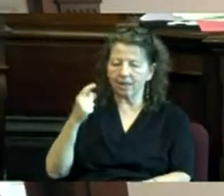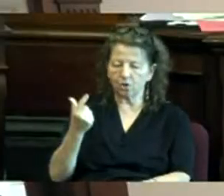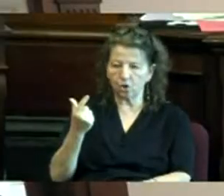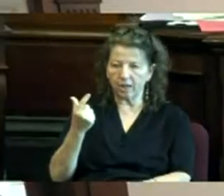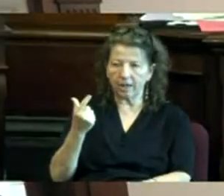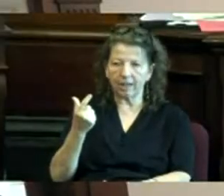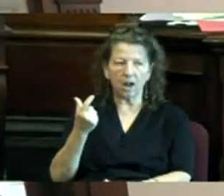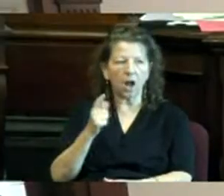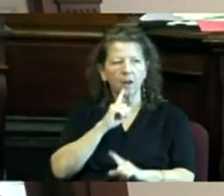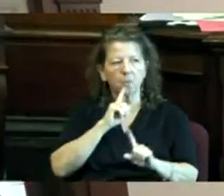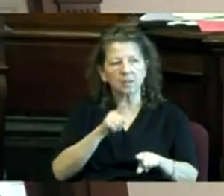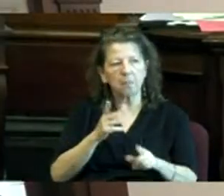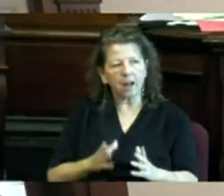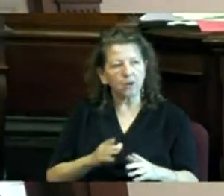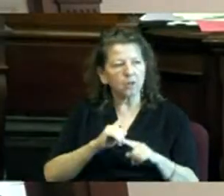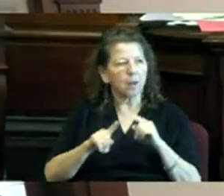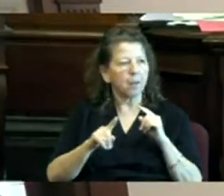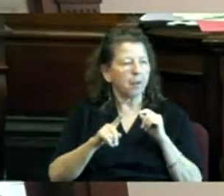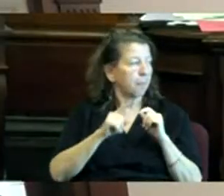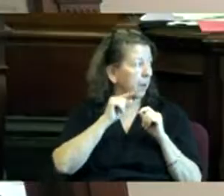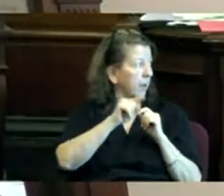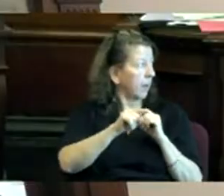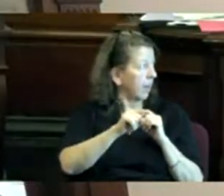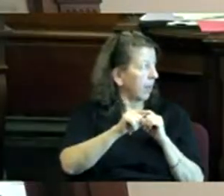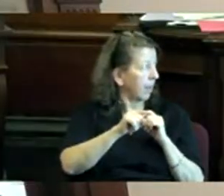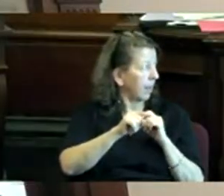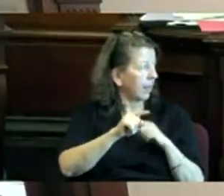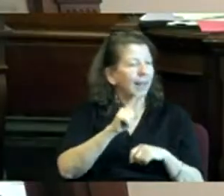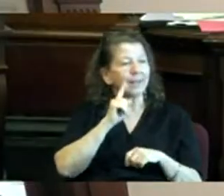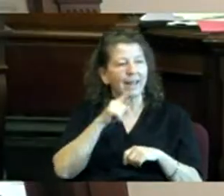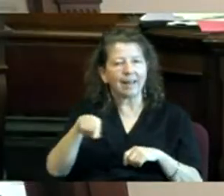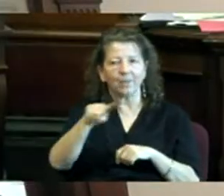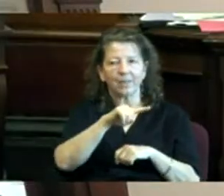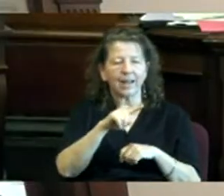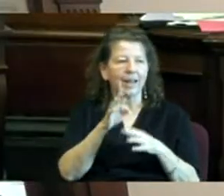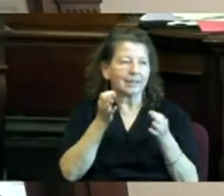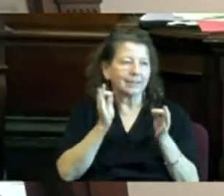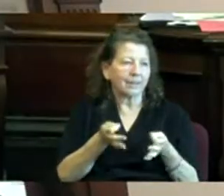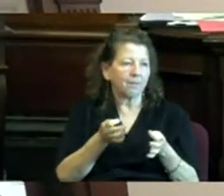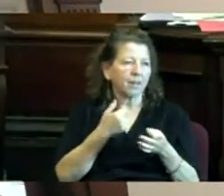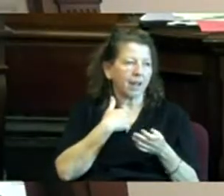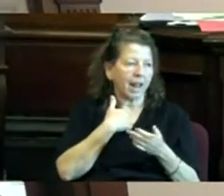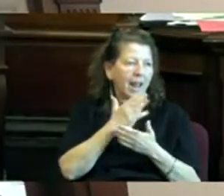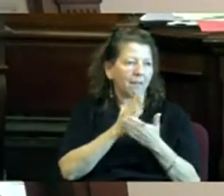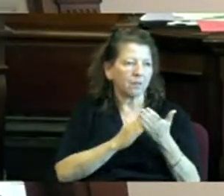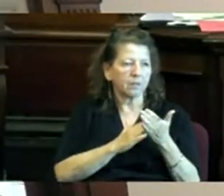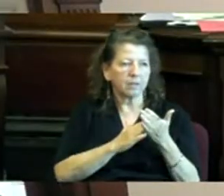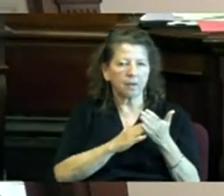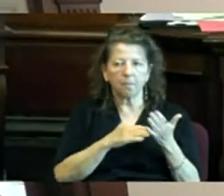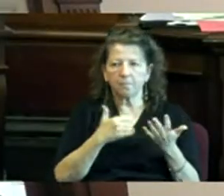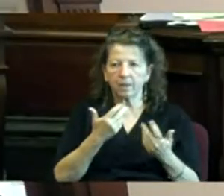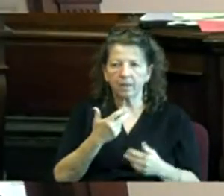be connected with Ann Larson and the CSG Commission on Community Responders, but if you'd like I